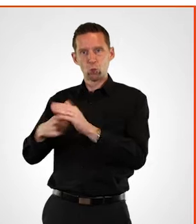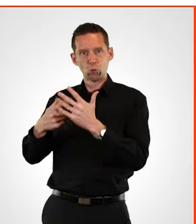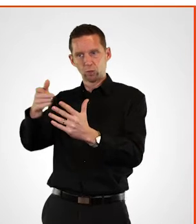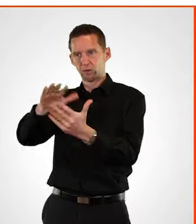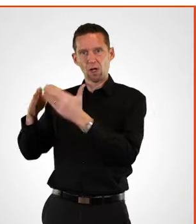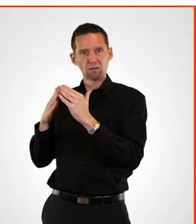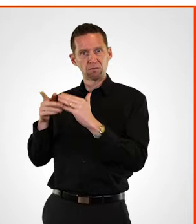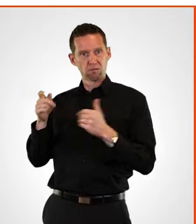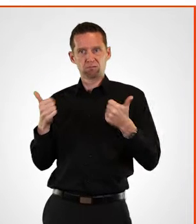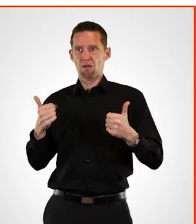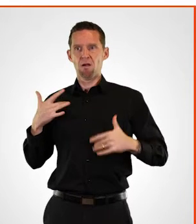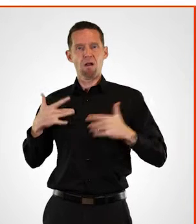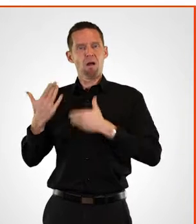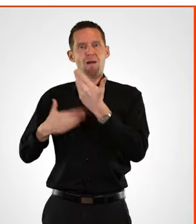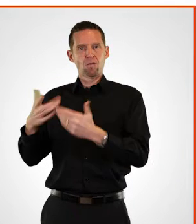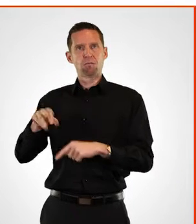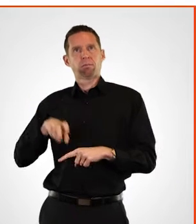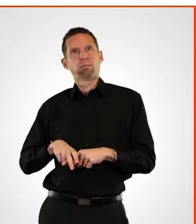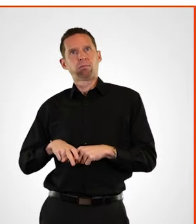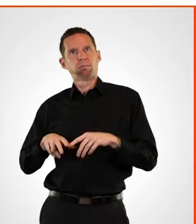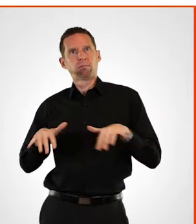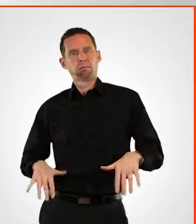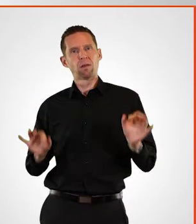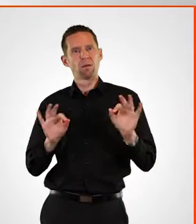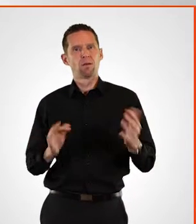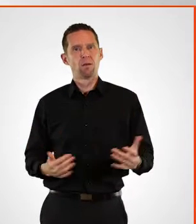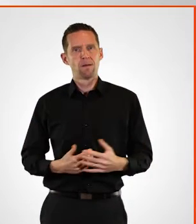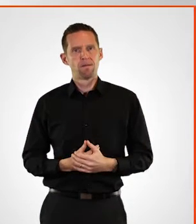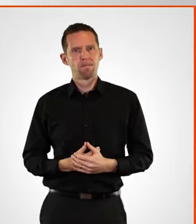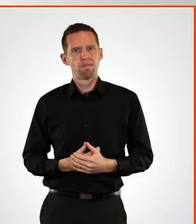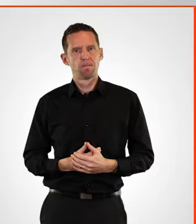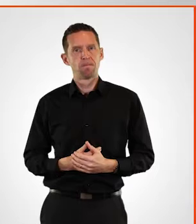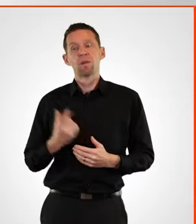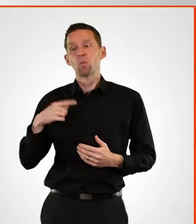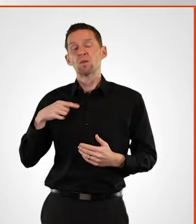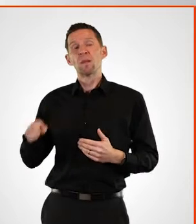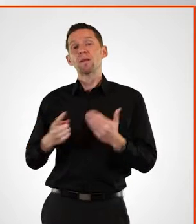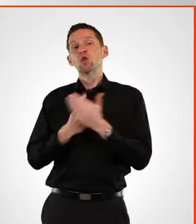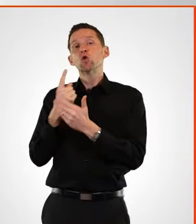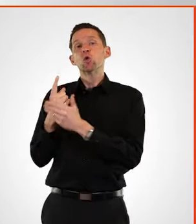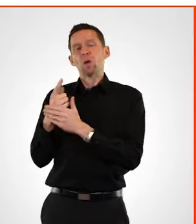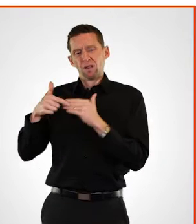and so that they can live productive lives? Because of the complexity of this issue,